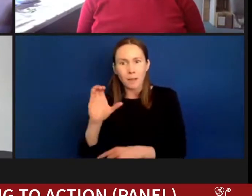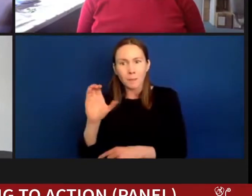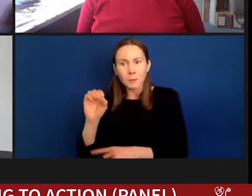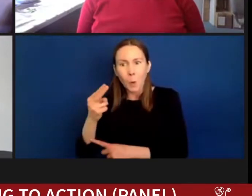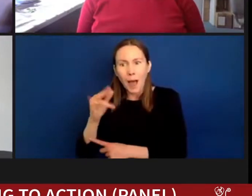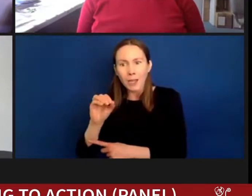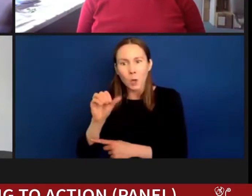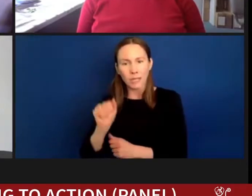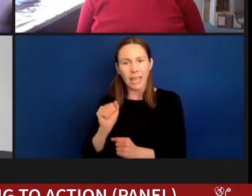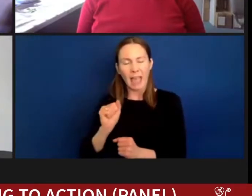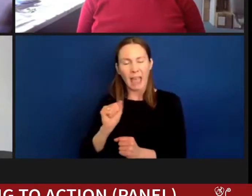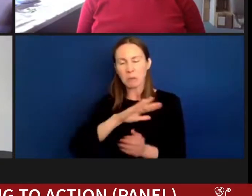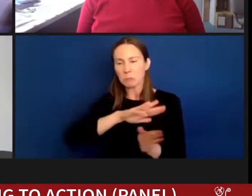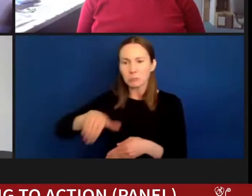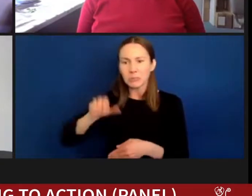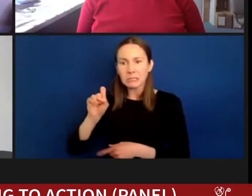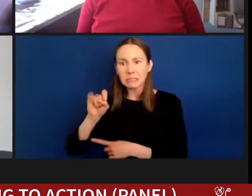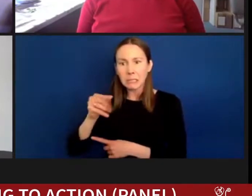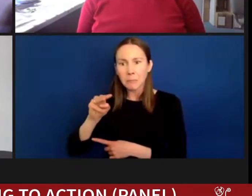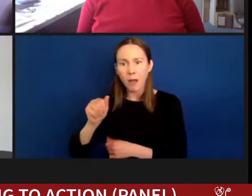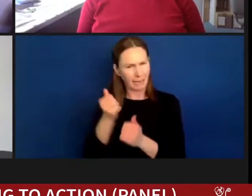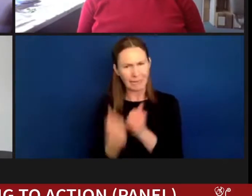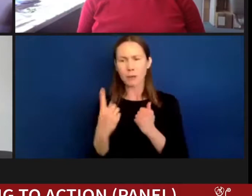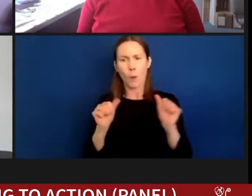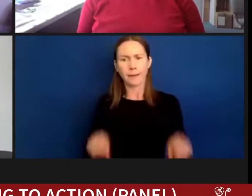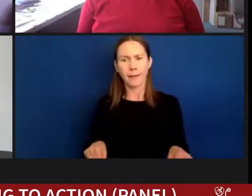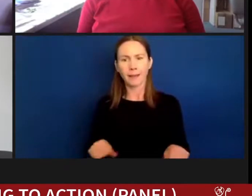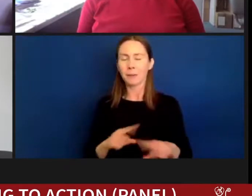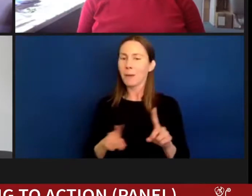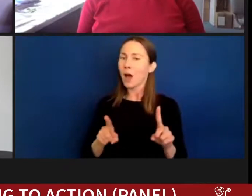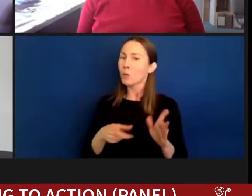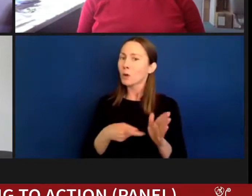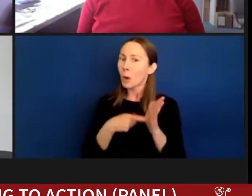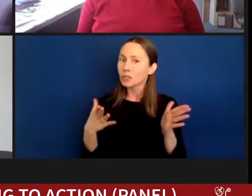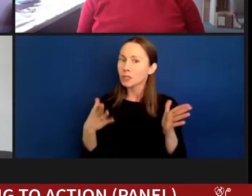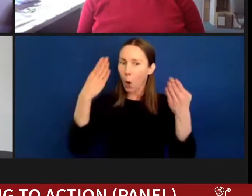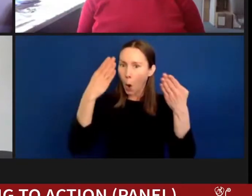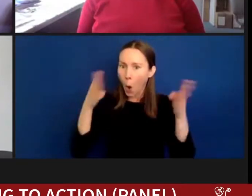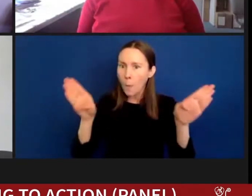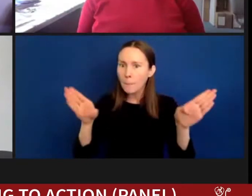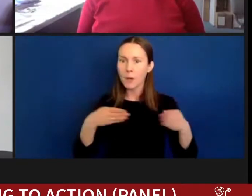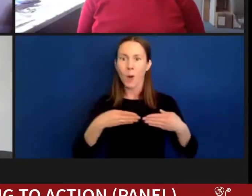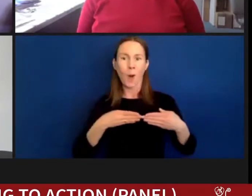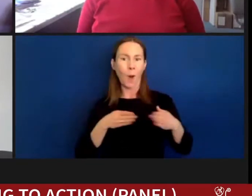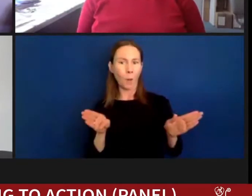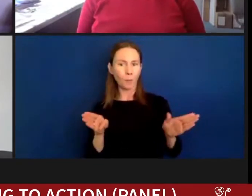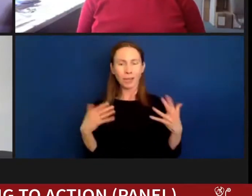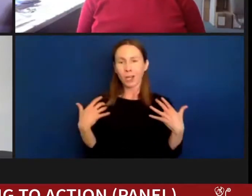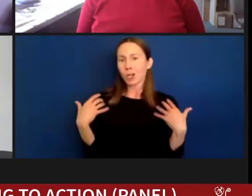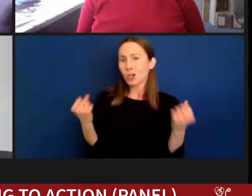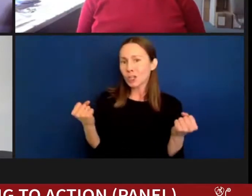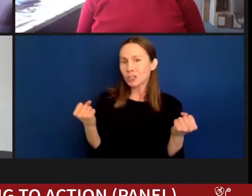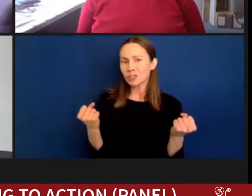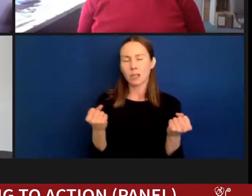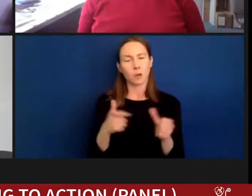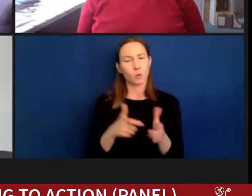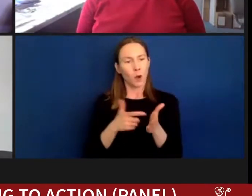overcome stigma, anybody can. But it takes openness, and it takes courage, and it takes one foot in front of the other